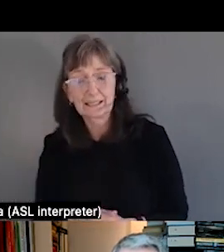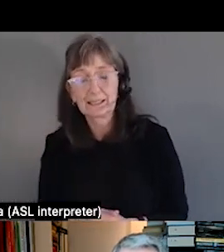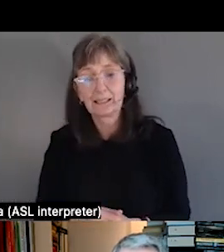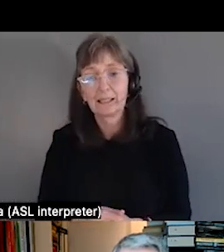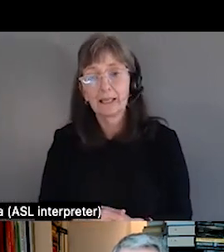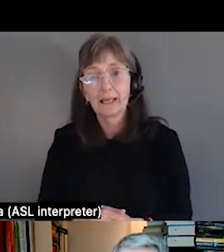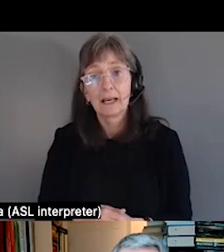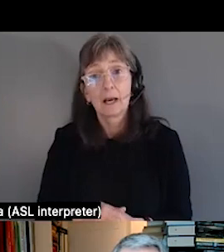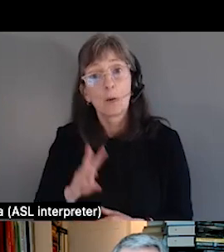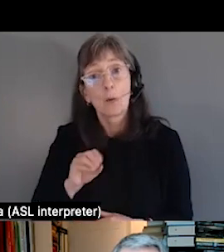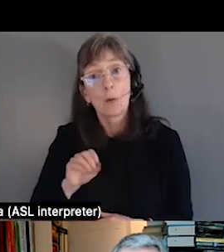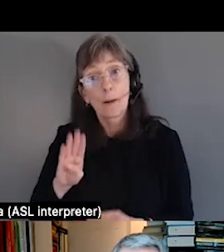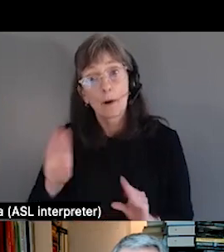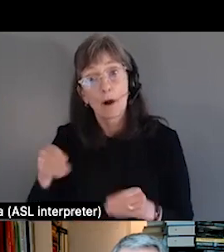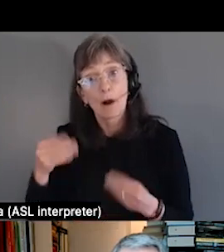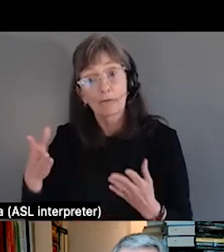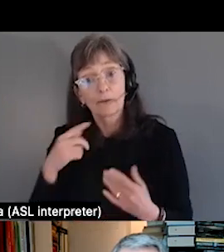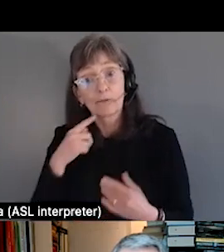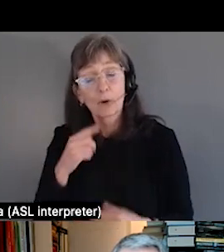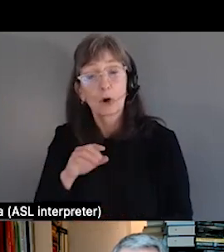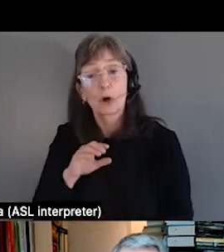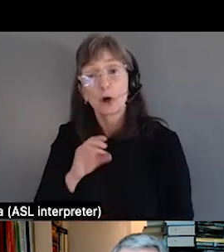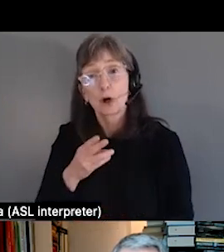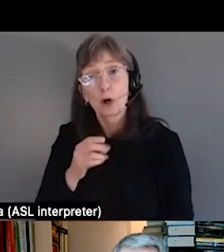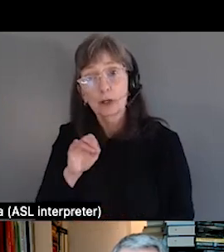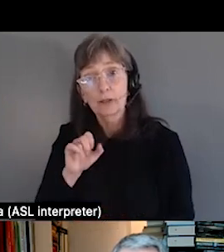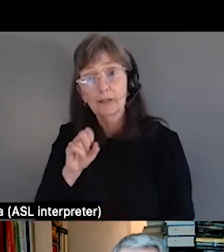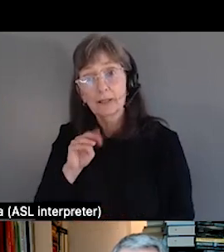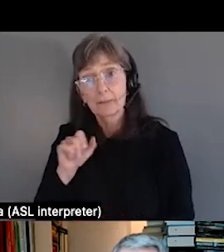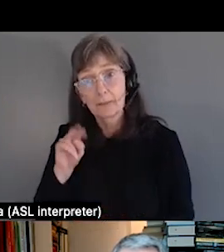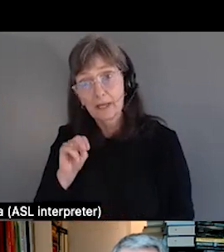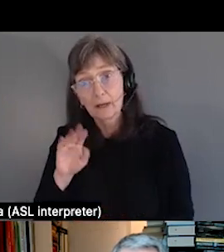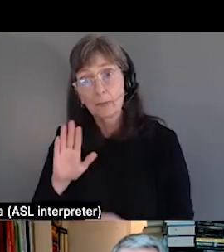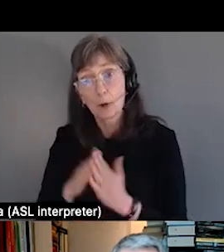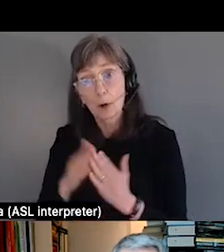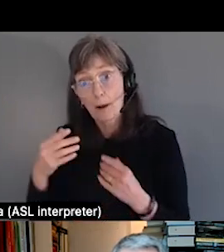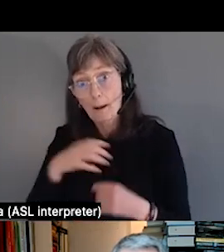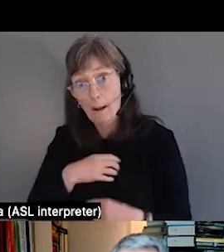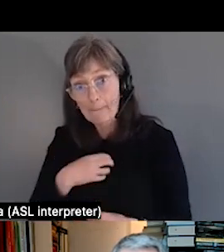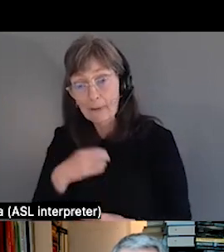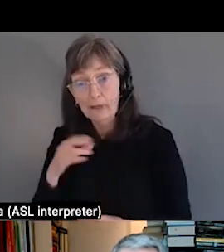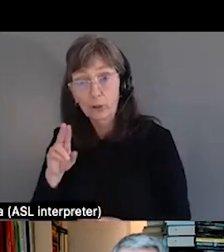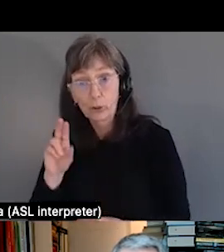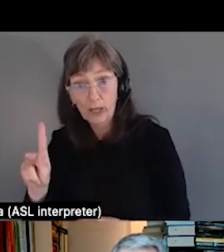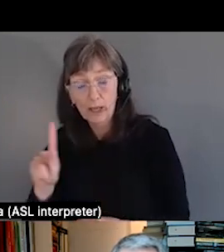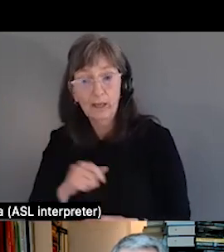the web offering at Bertelsmann's Book Clubs in the UK, and operations at Methven's Booksellers,